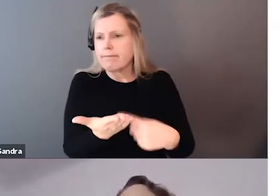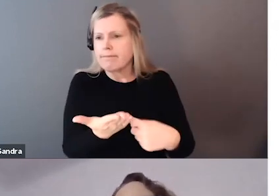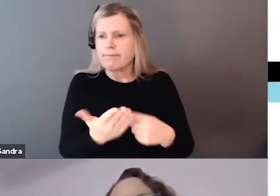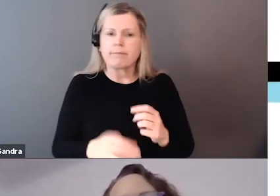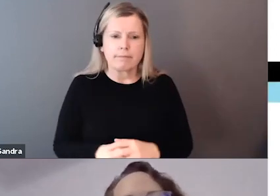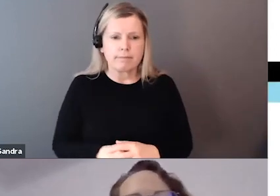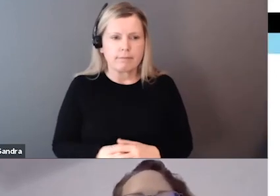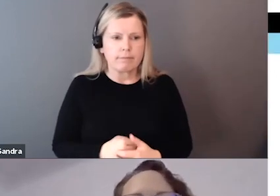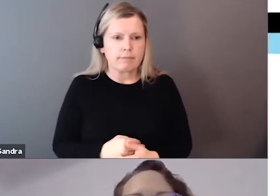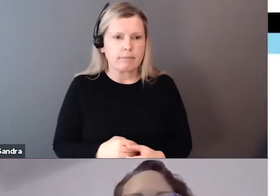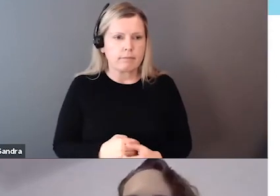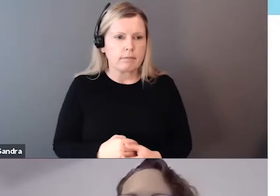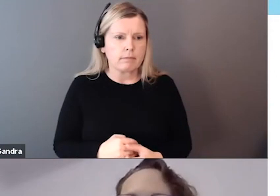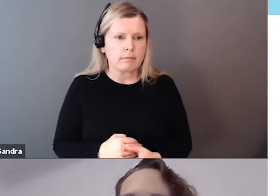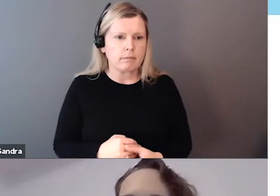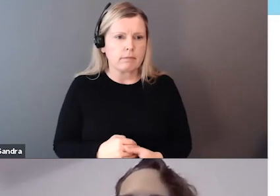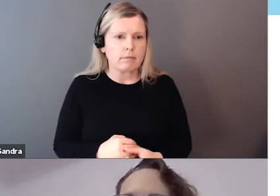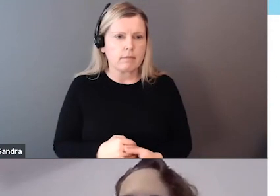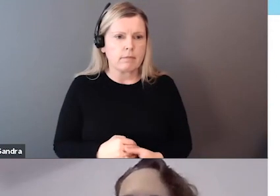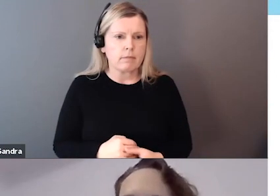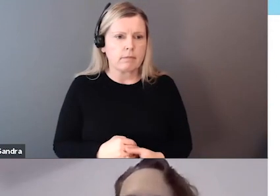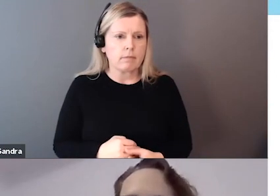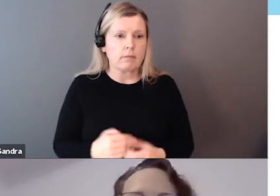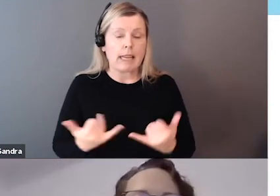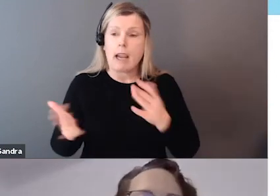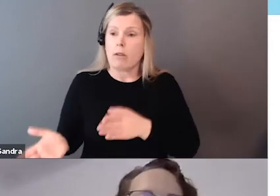Just moving briefly onto the business reality, one of the key things that,